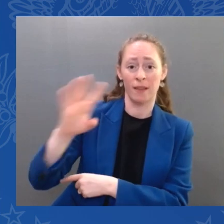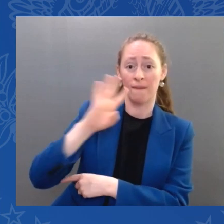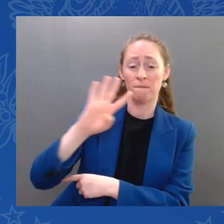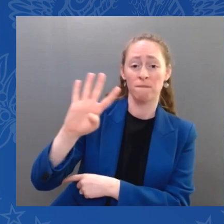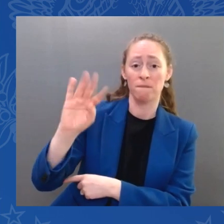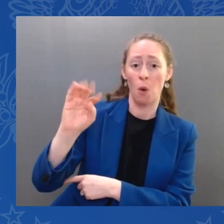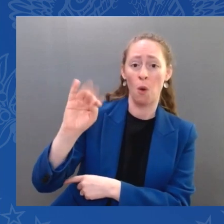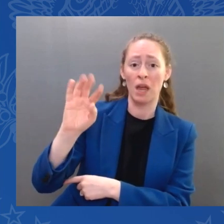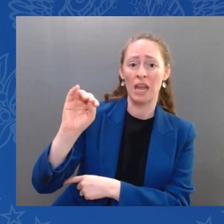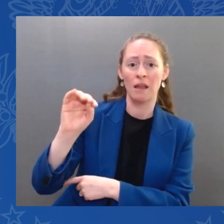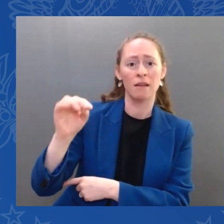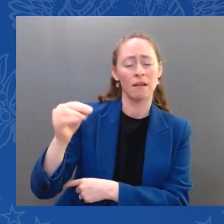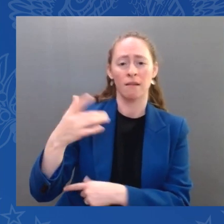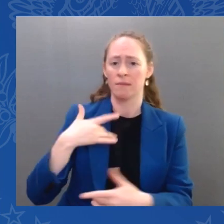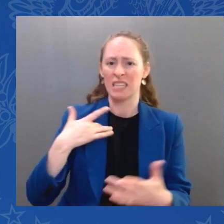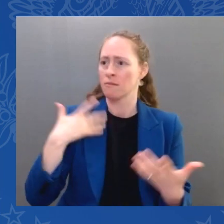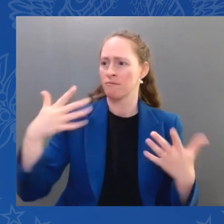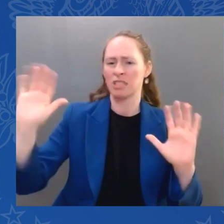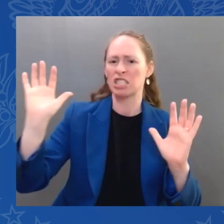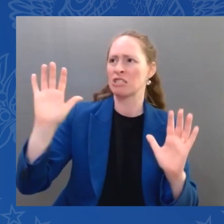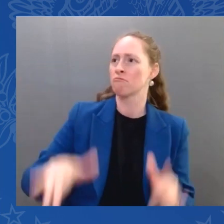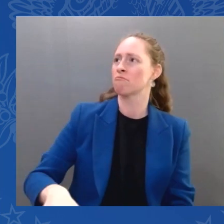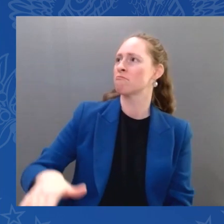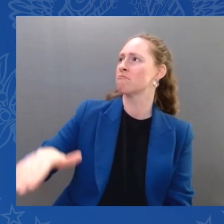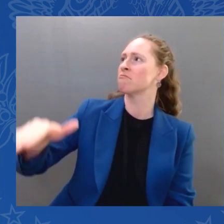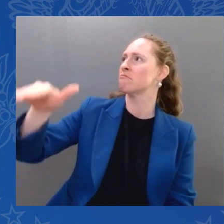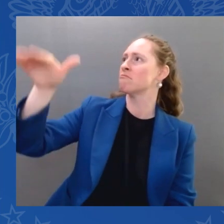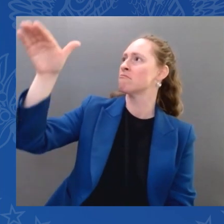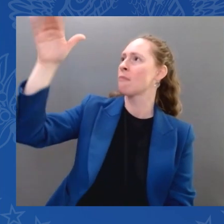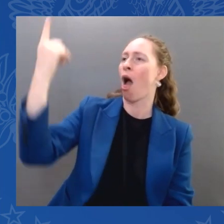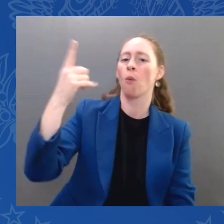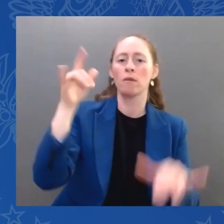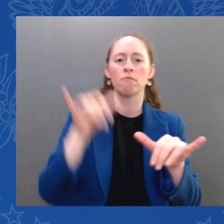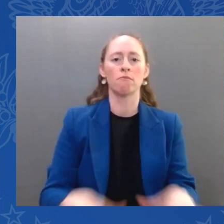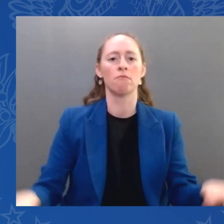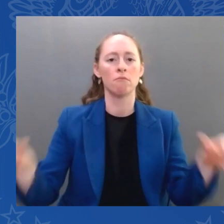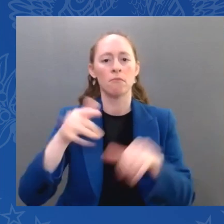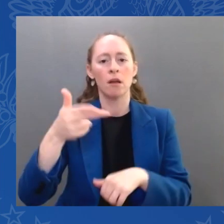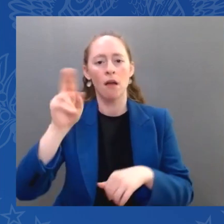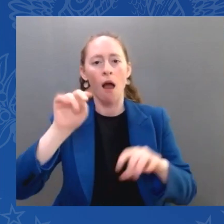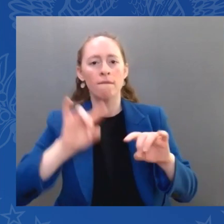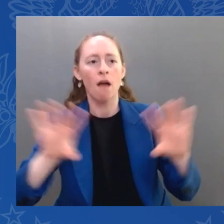and killed by abusive partners and former partners. Someone else wrote me about a 6-year-old child